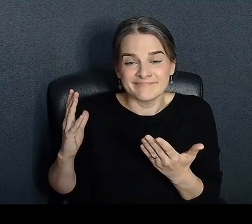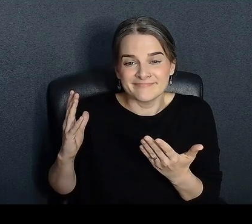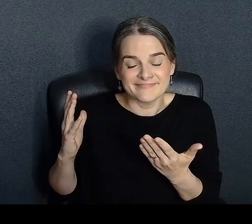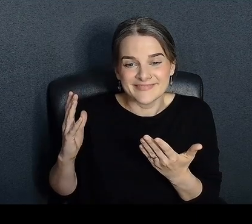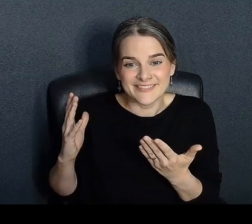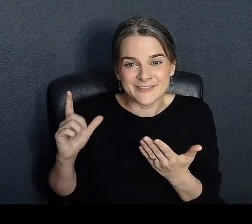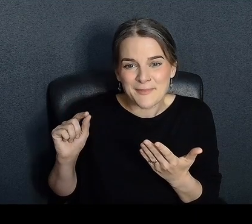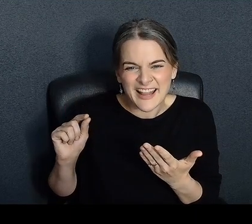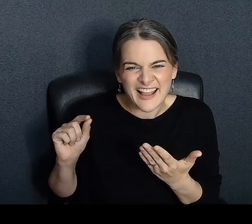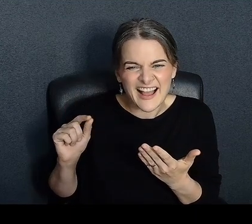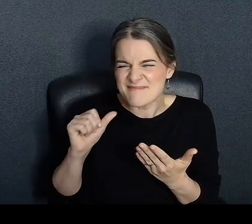not sure exactly when, but at least